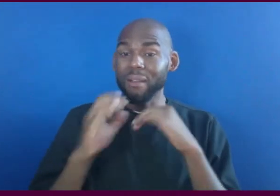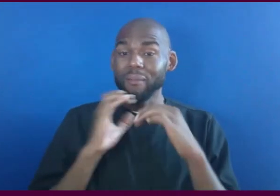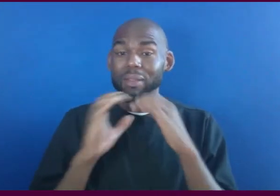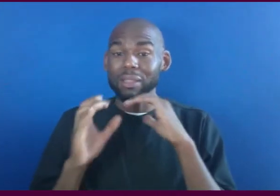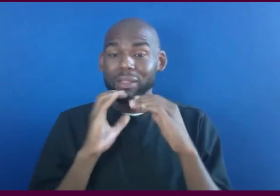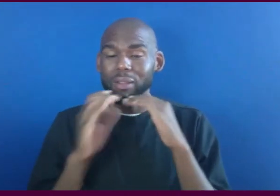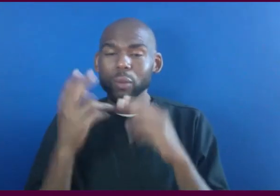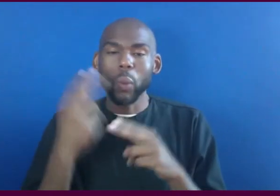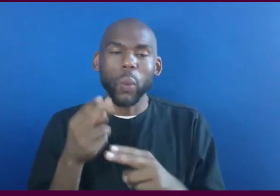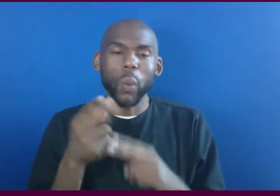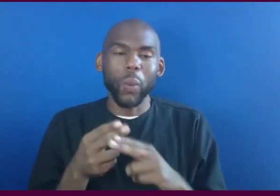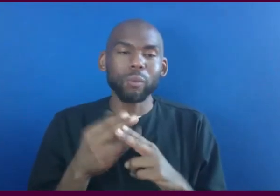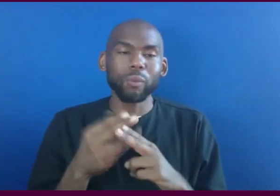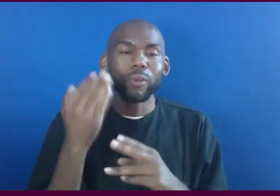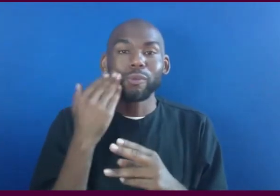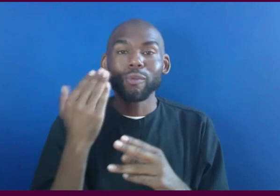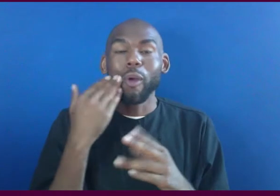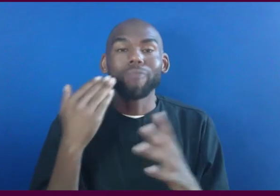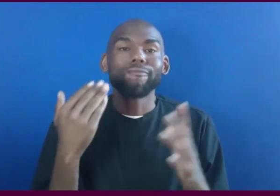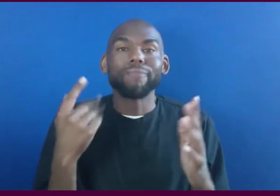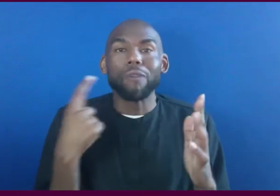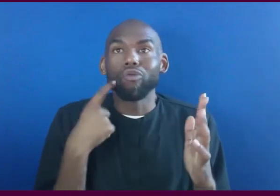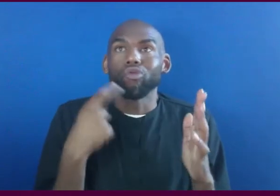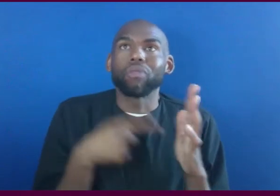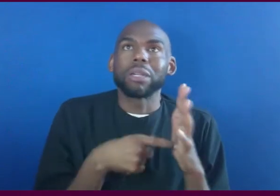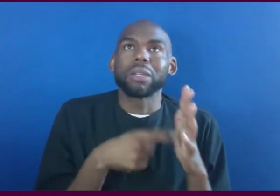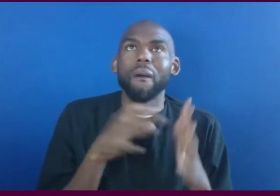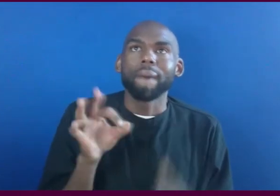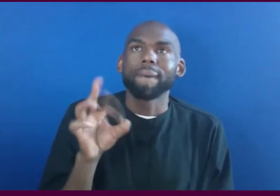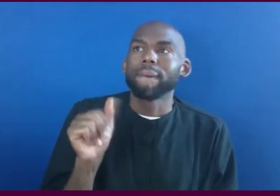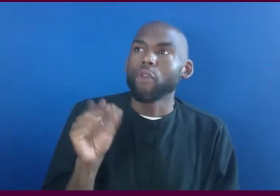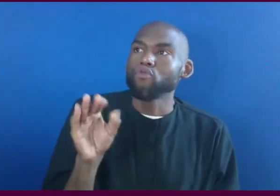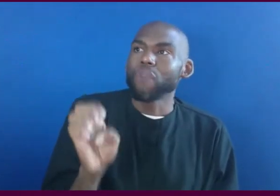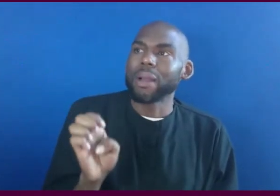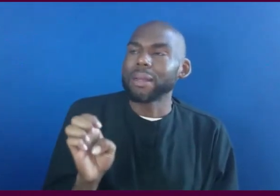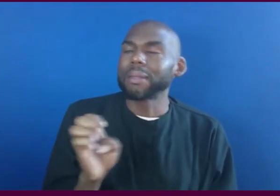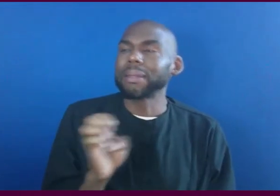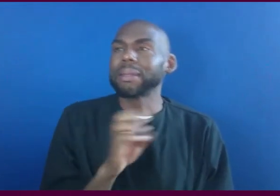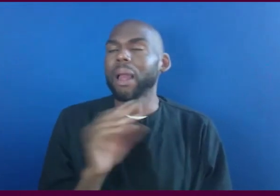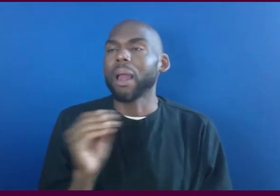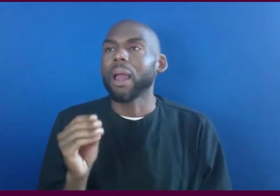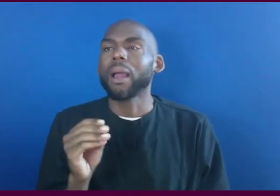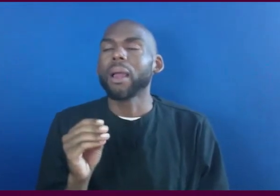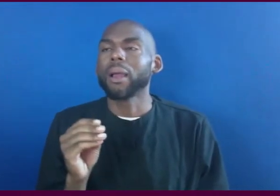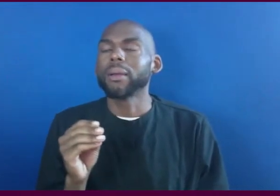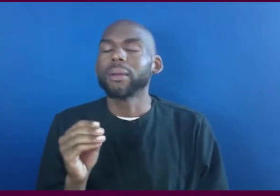We were having a so-called reckoning with race, and we were having a lot of these conversations about racial justice.